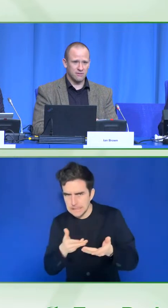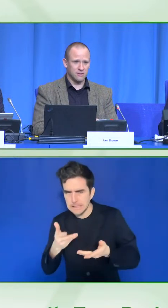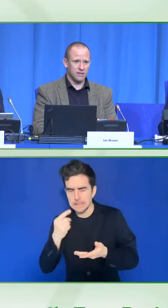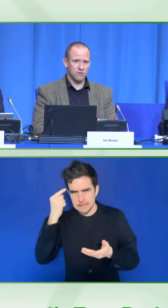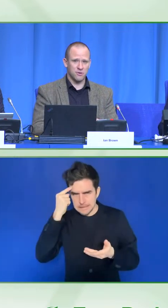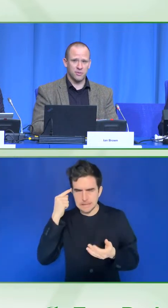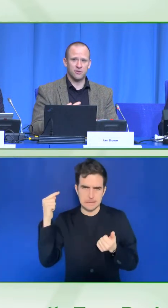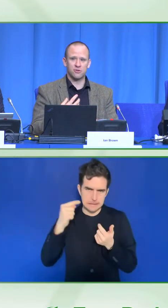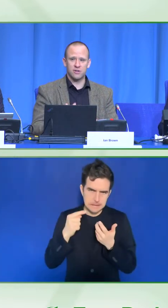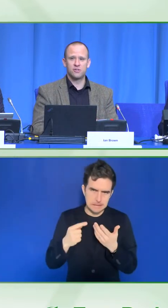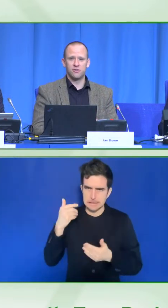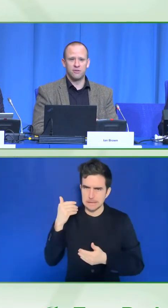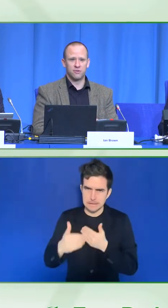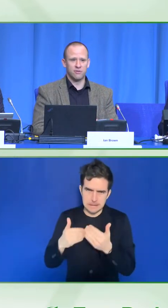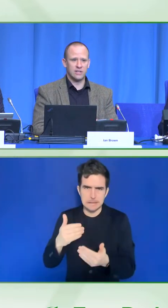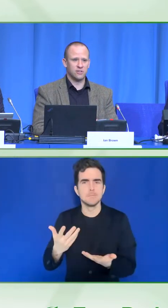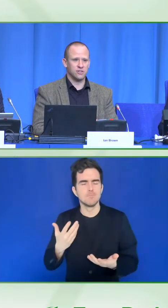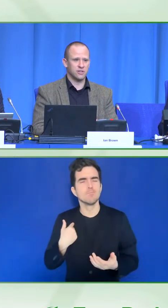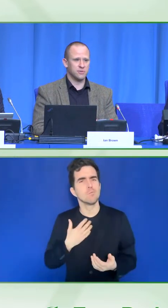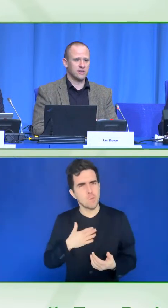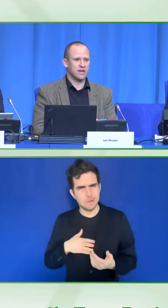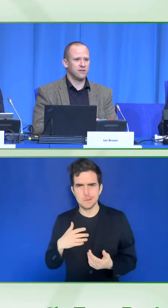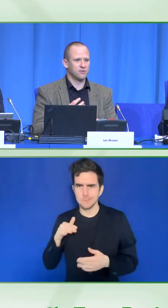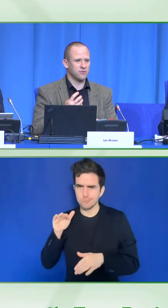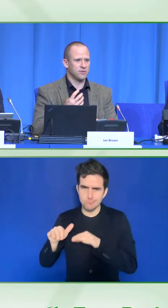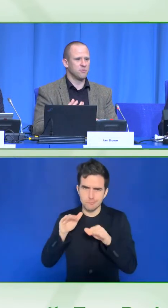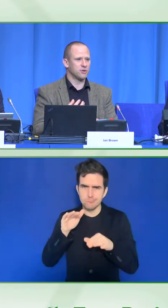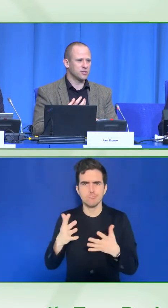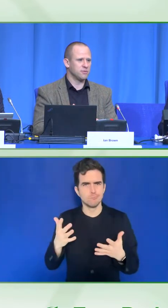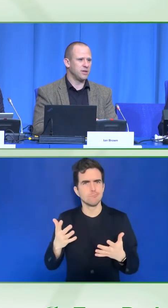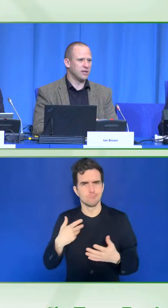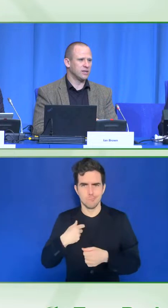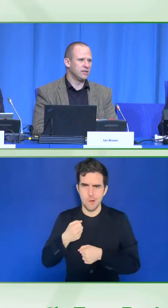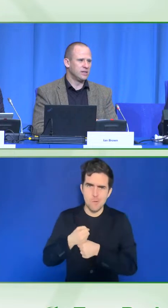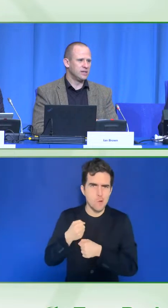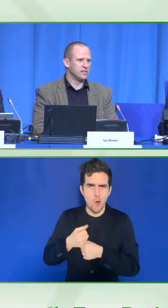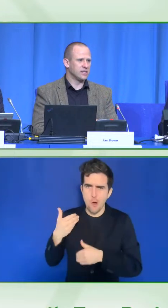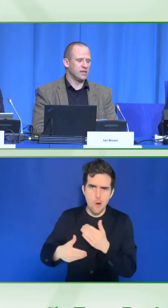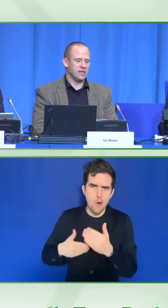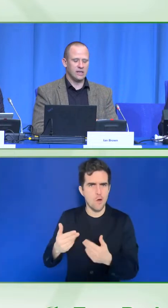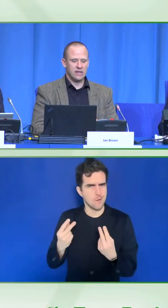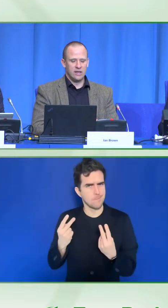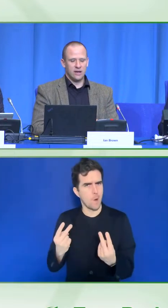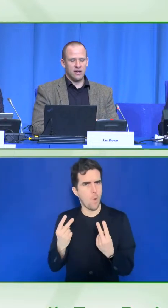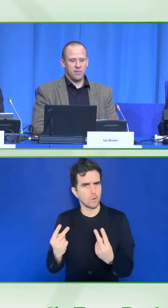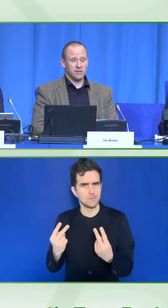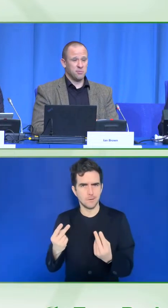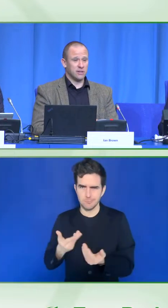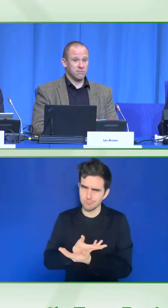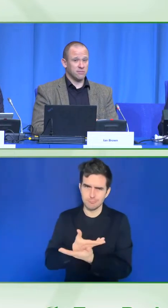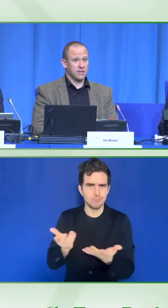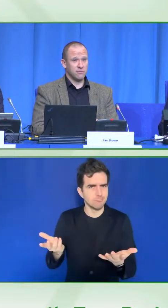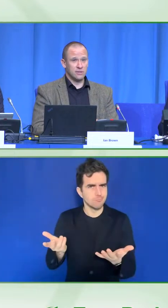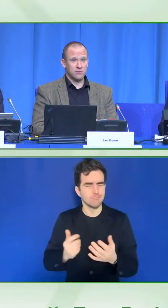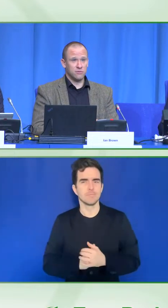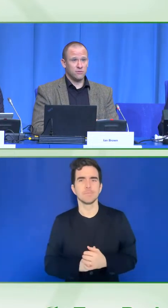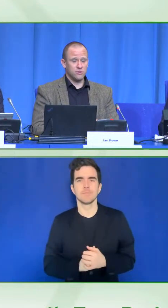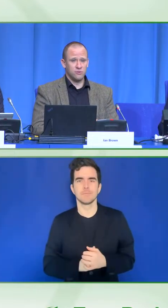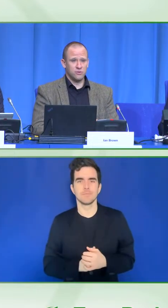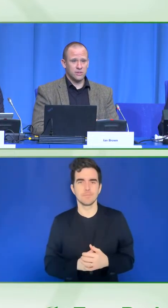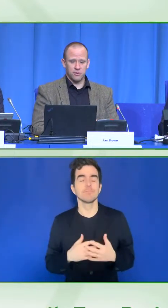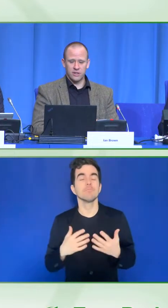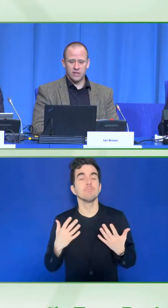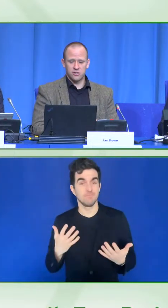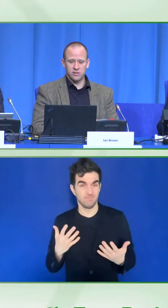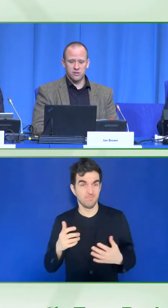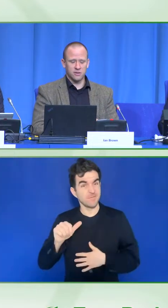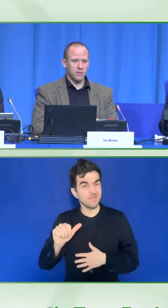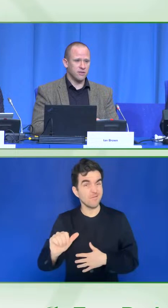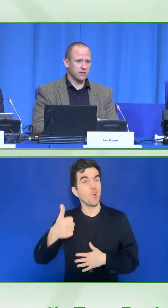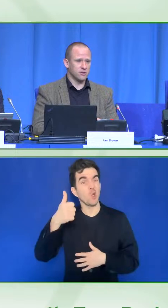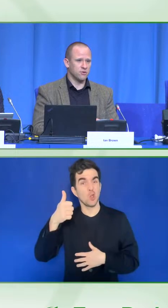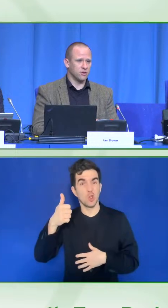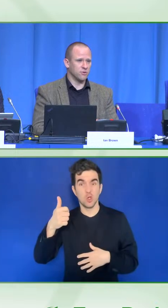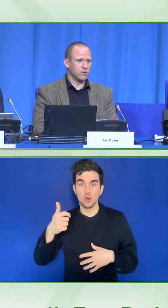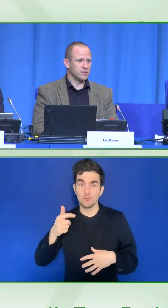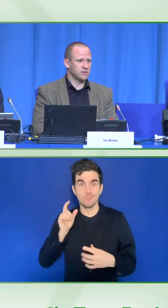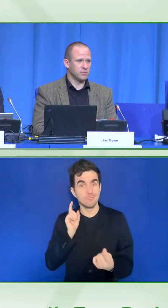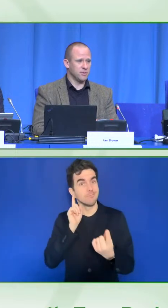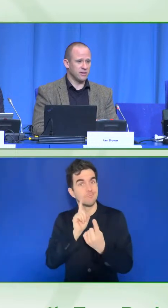Over 20 years, Vietnam went from having zero deaf graduates of middle school to more than